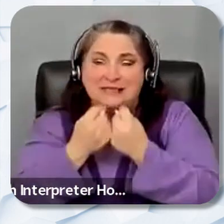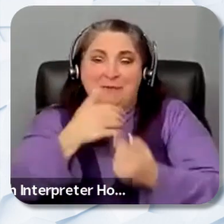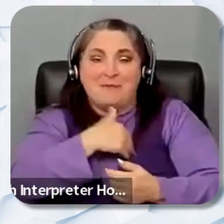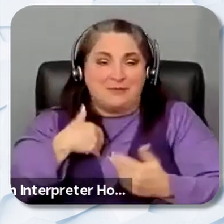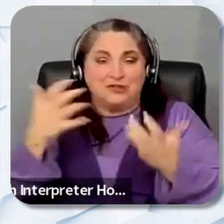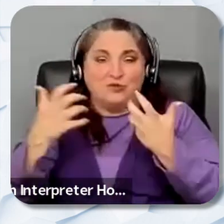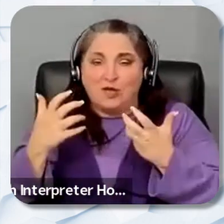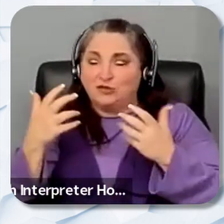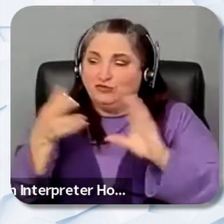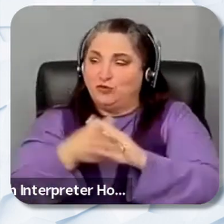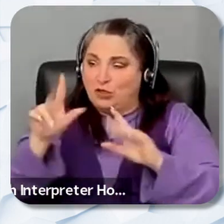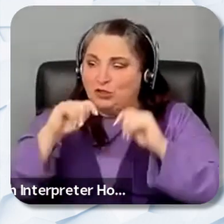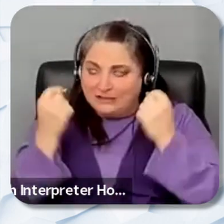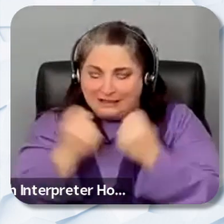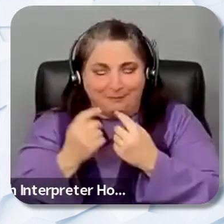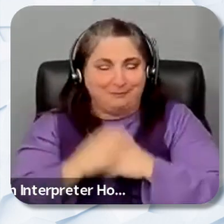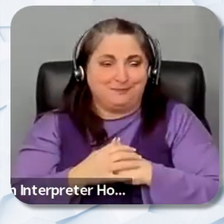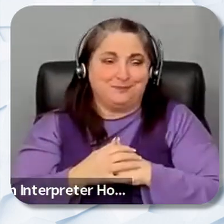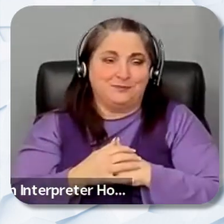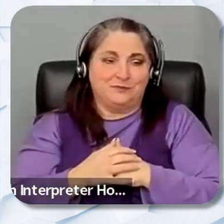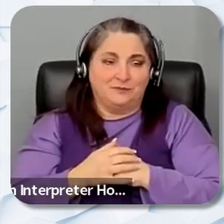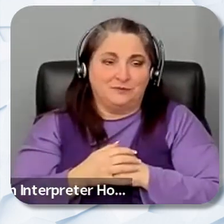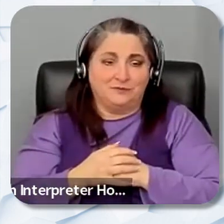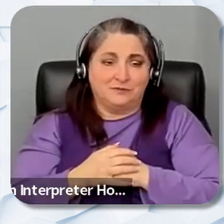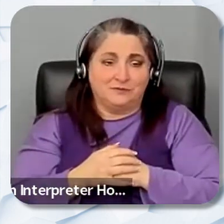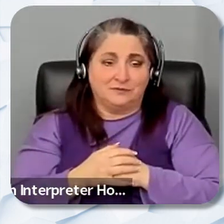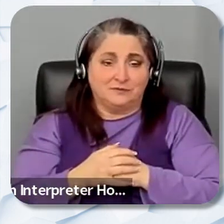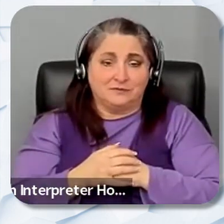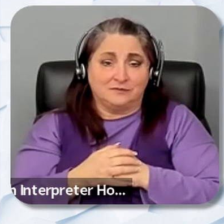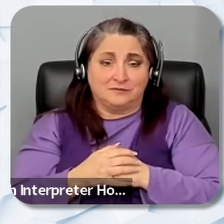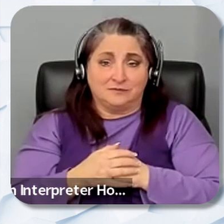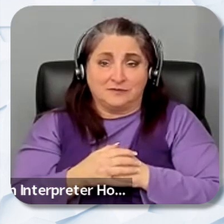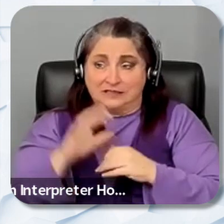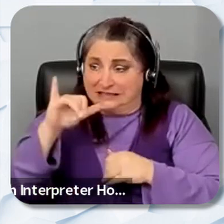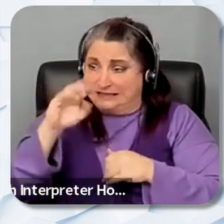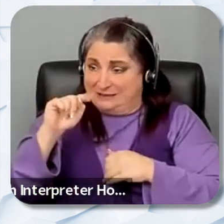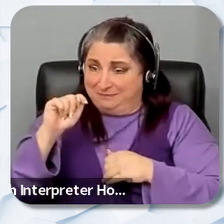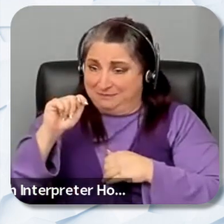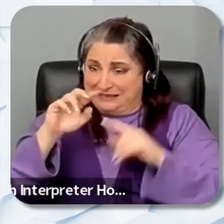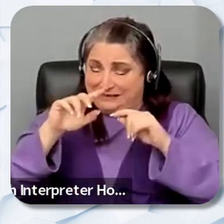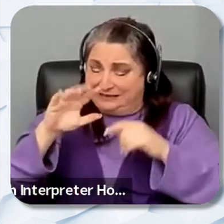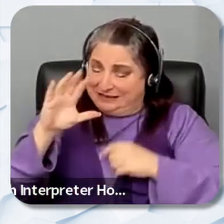your team? What are the responsibilities of the CIM team. What are you going to be doing?